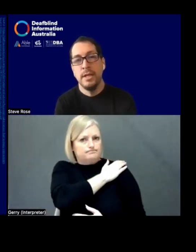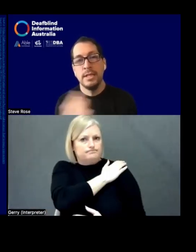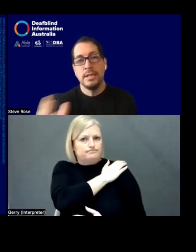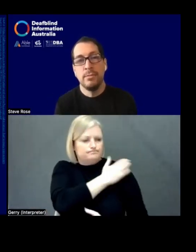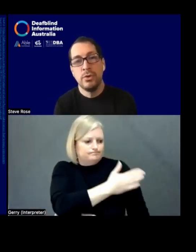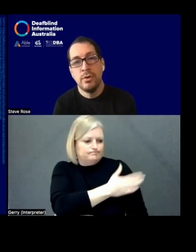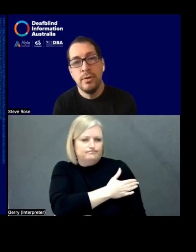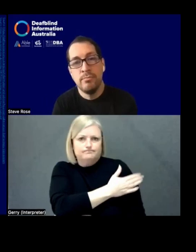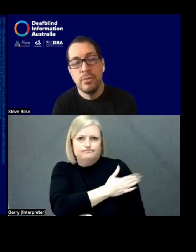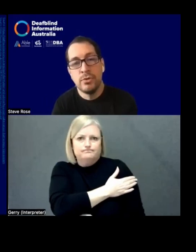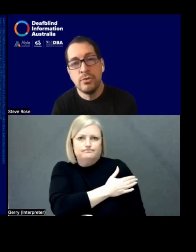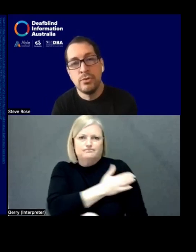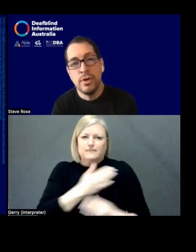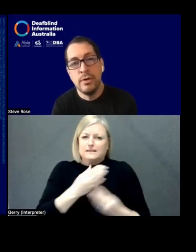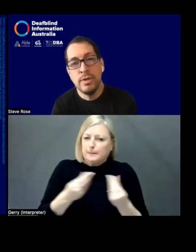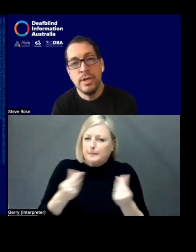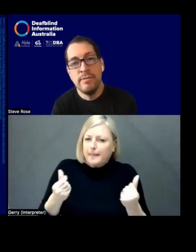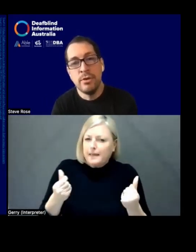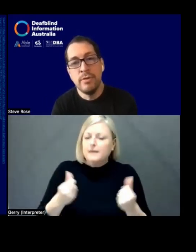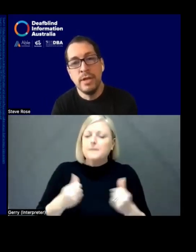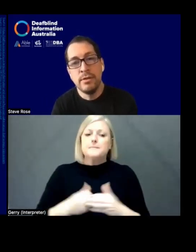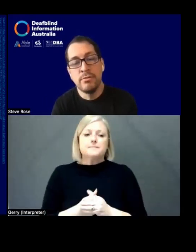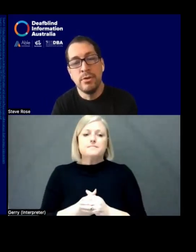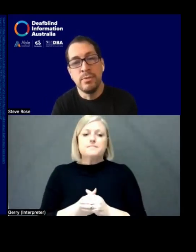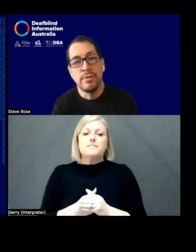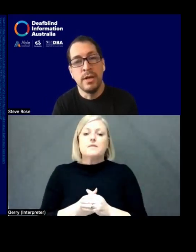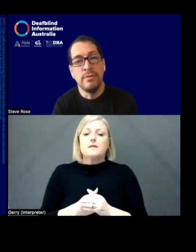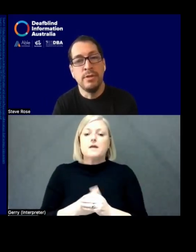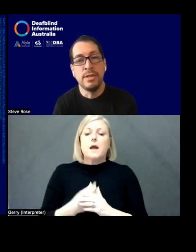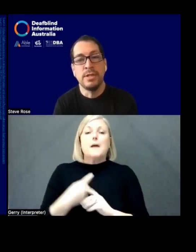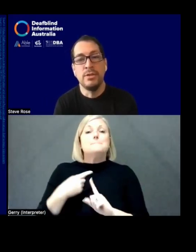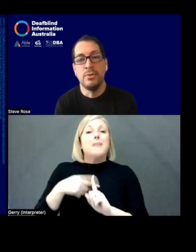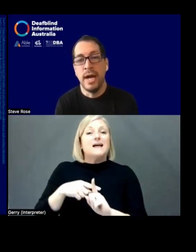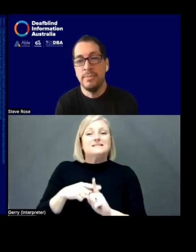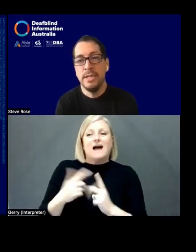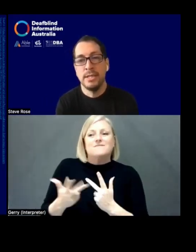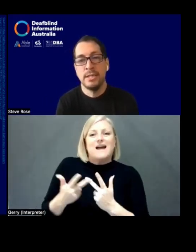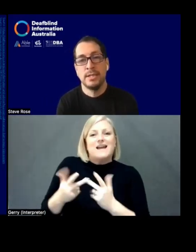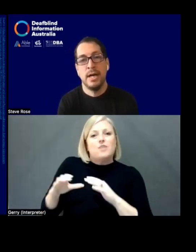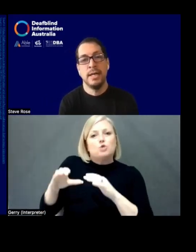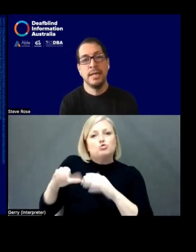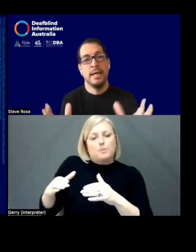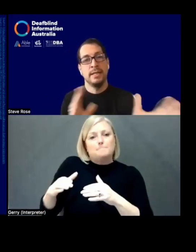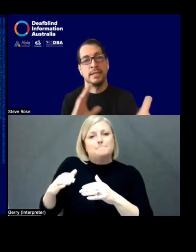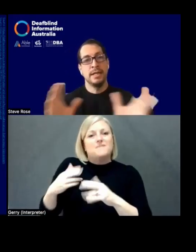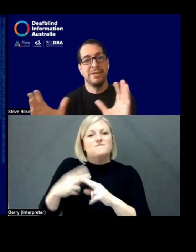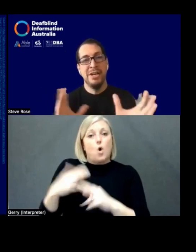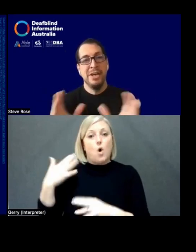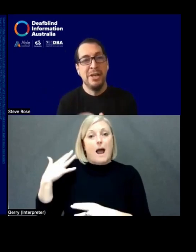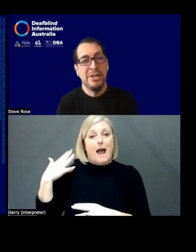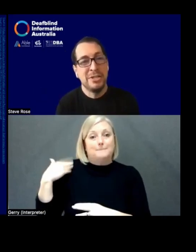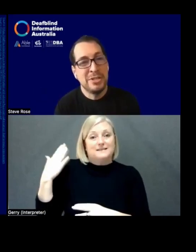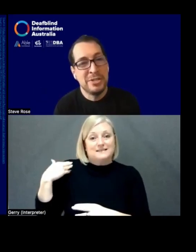There's a more evolving group of using social haptics. On body signs probably come from children's practice,